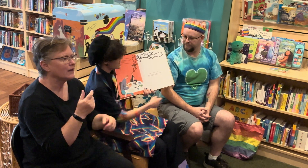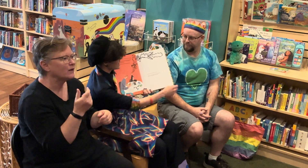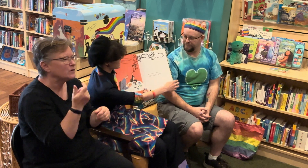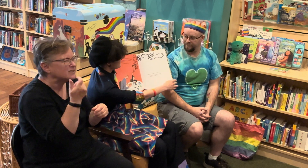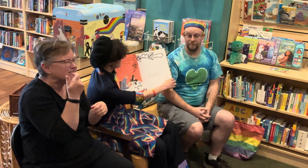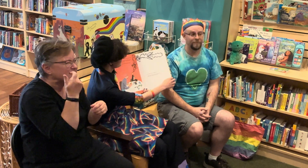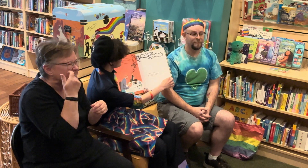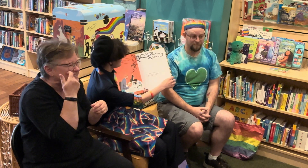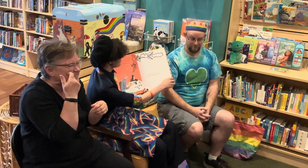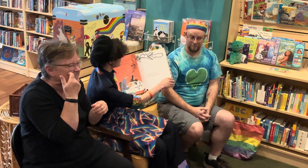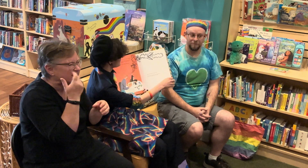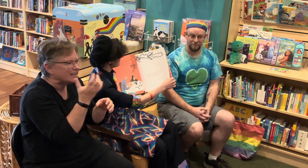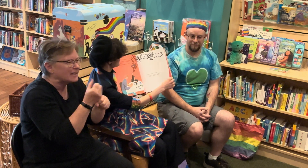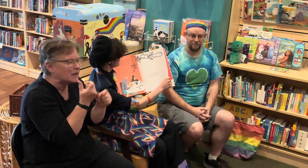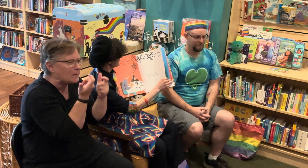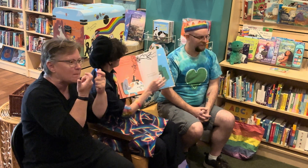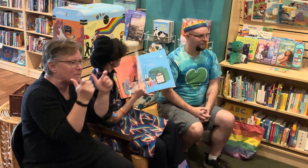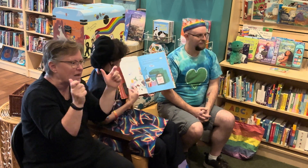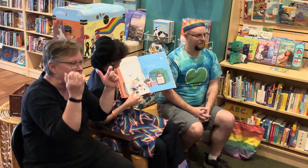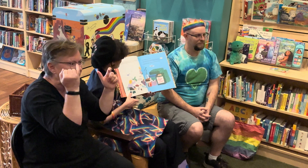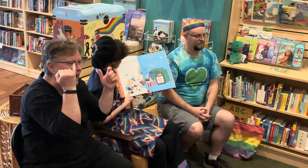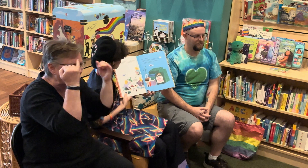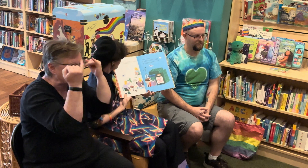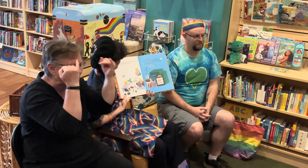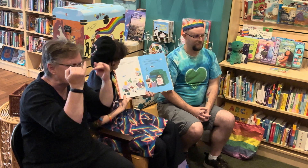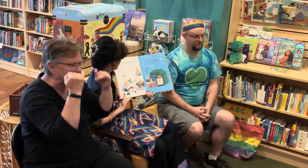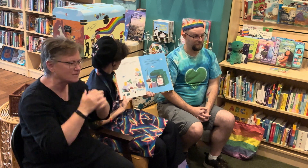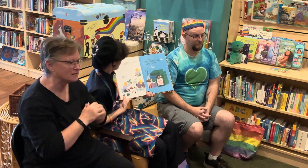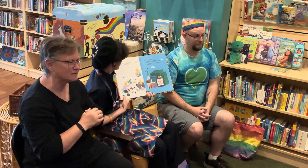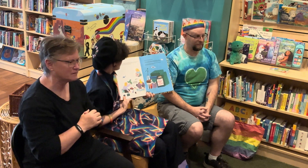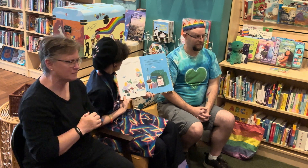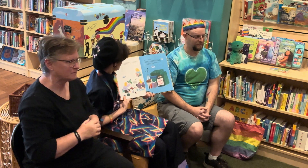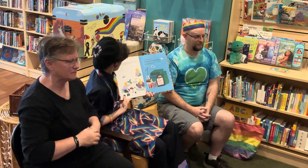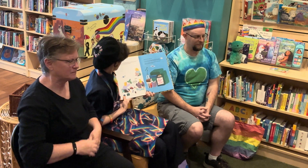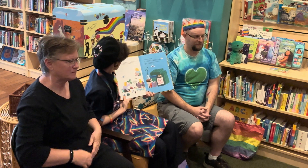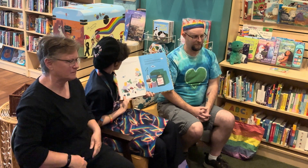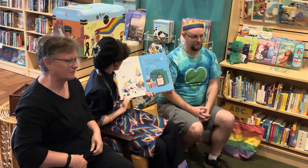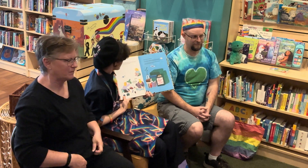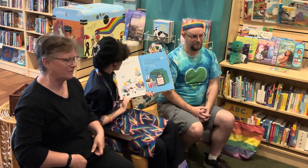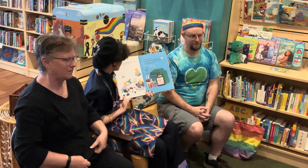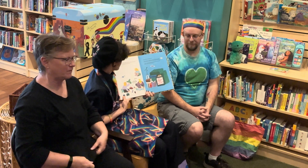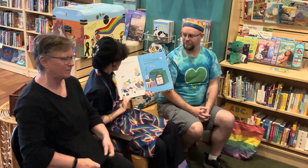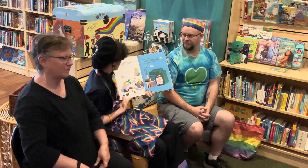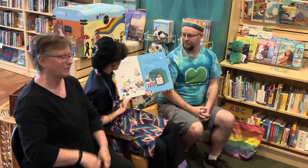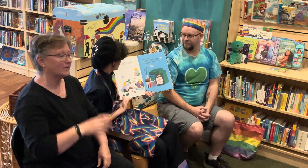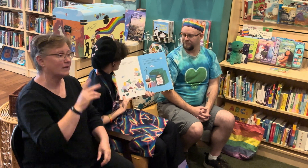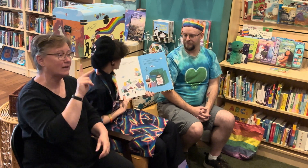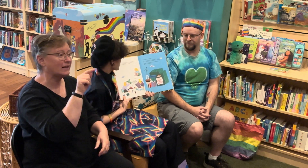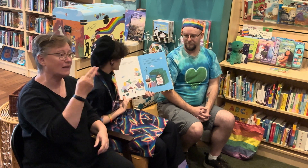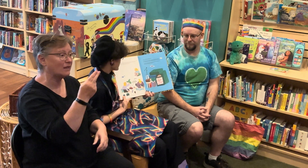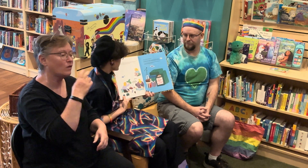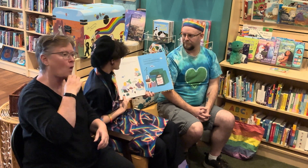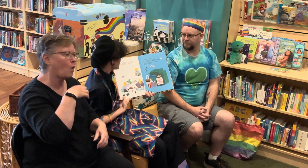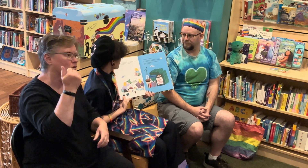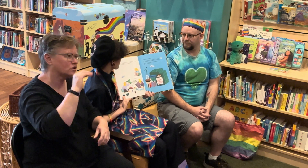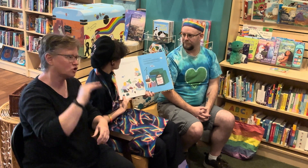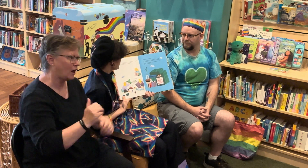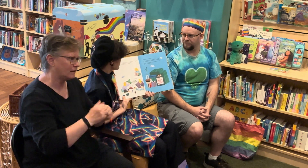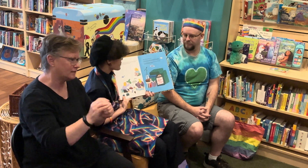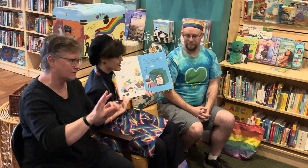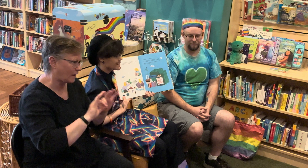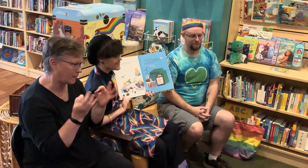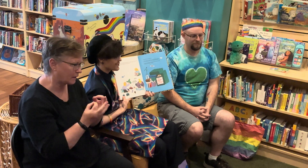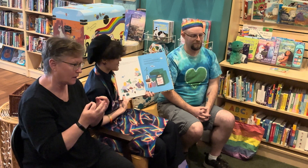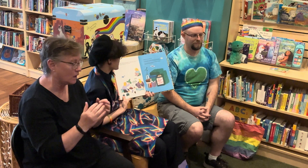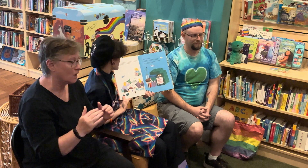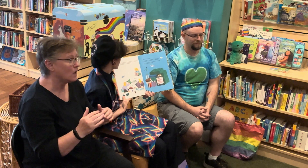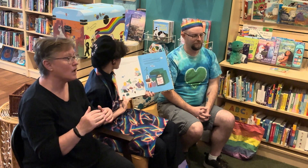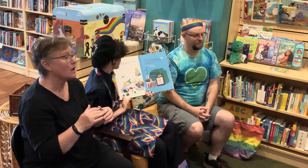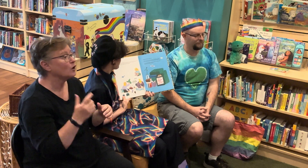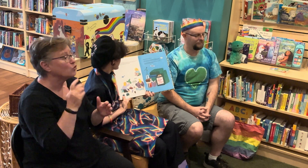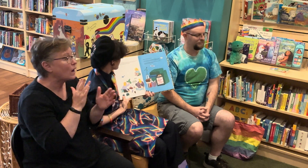ideas. Keith was the oldest in his family, and gradually as he grew, three sisters arrived.